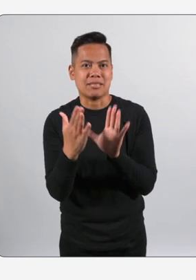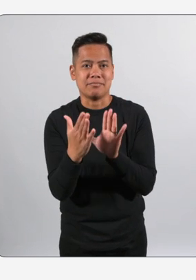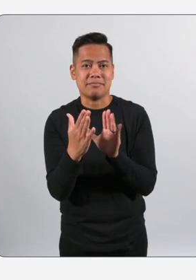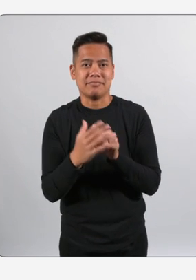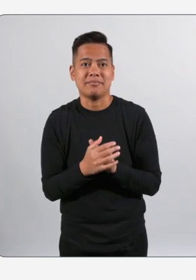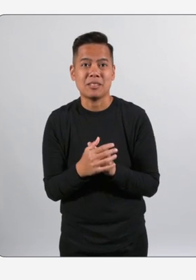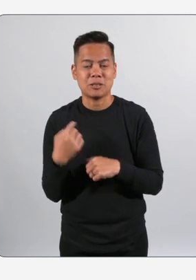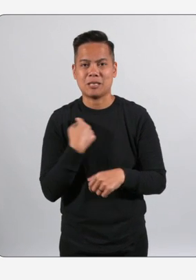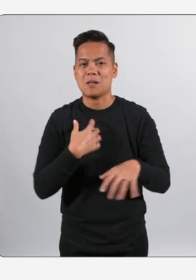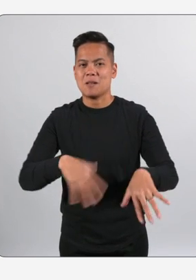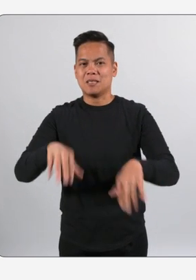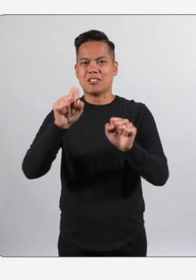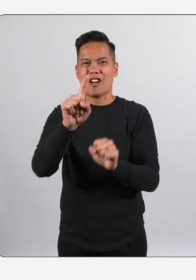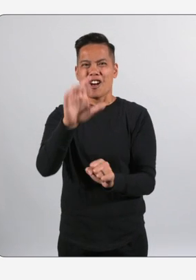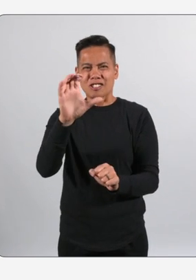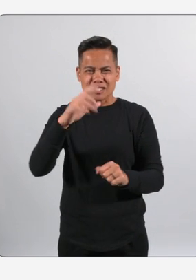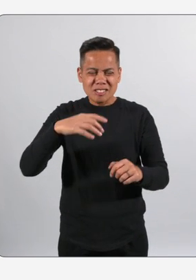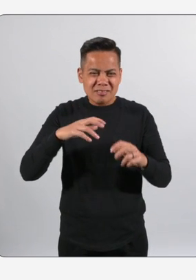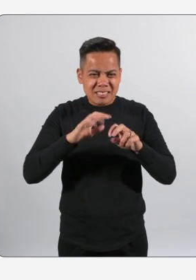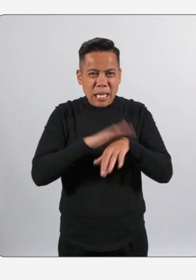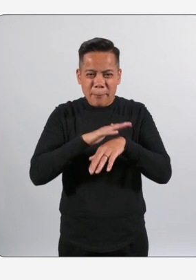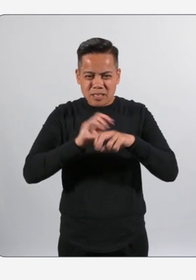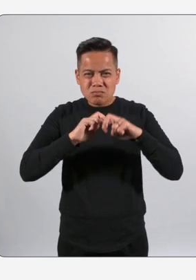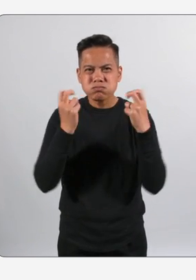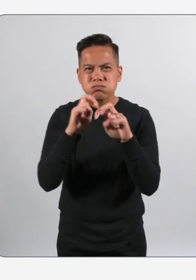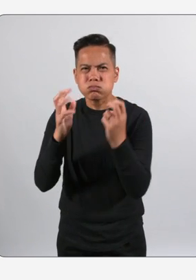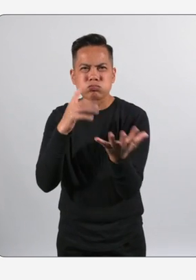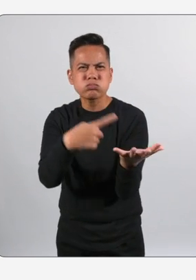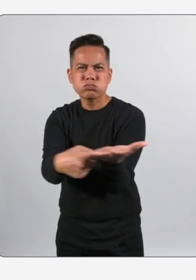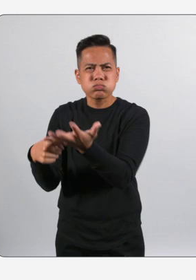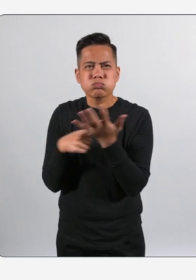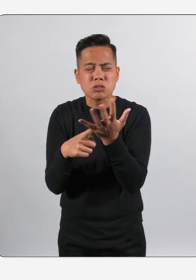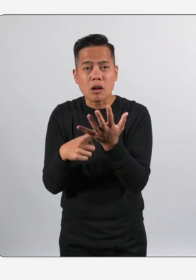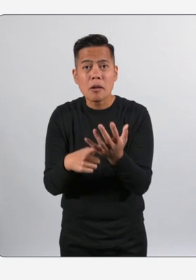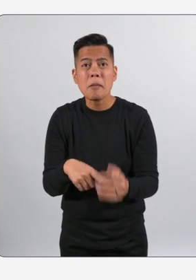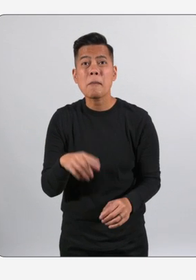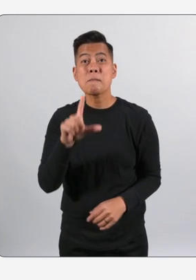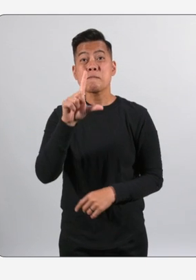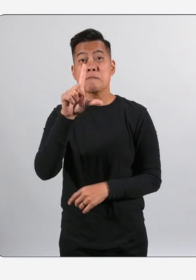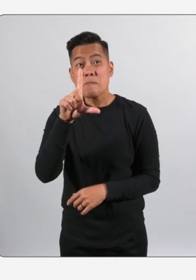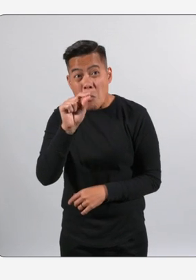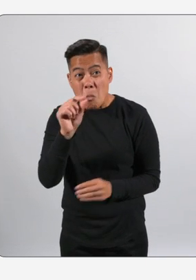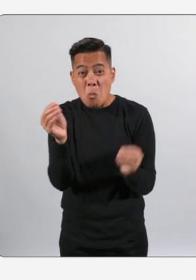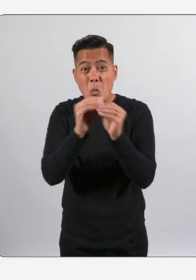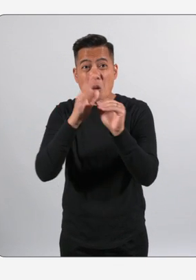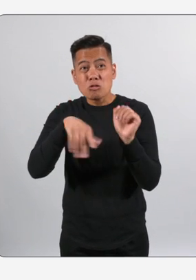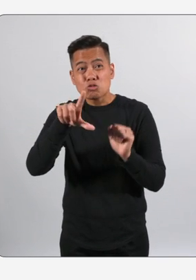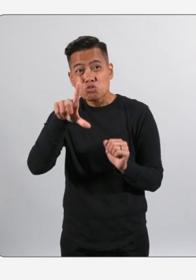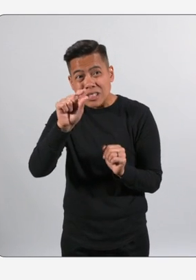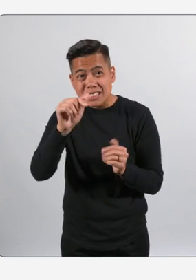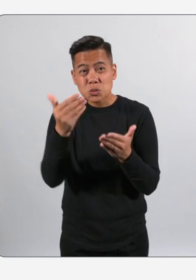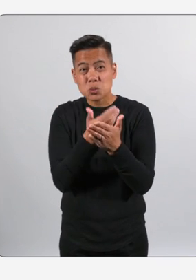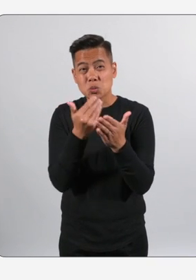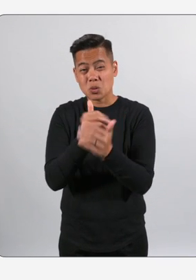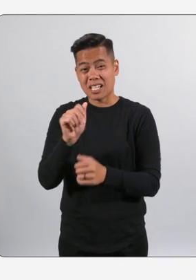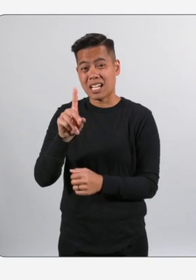roundtables! And we have more than 20 new ads product launches! More than 20!